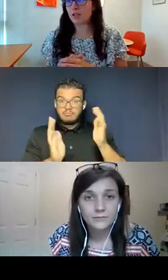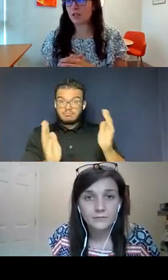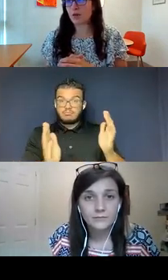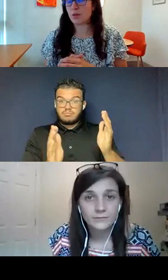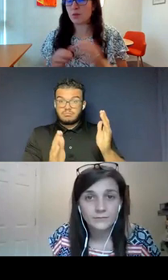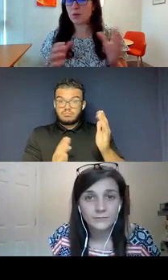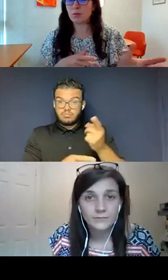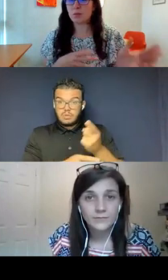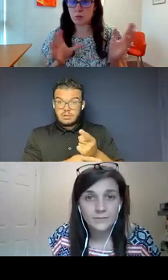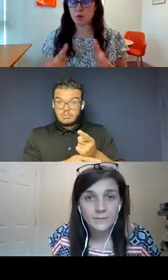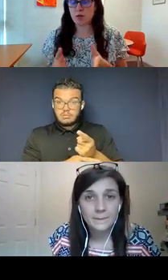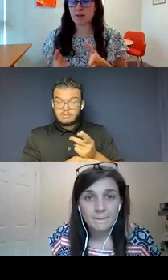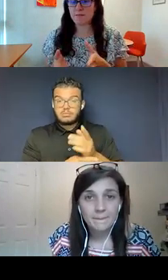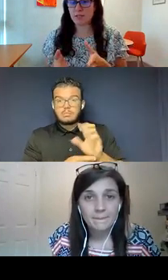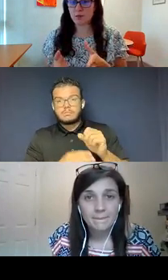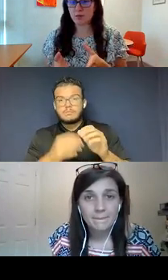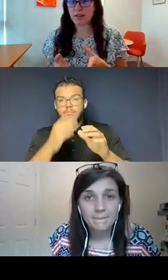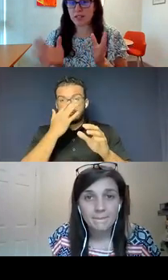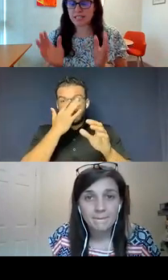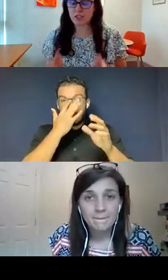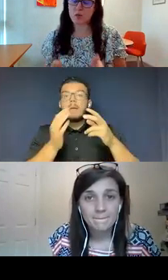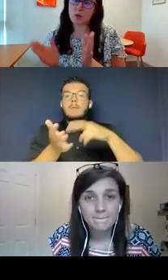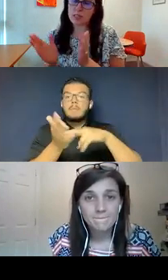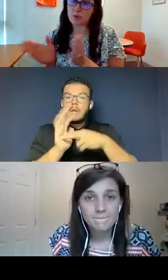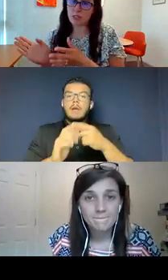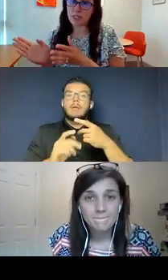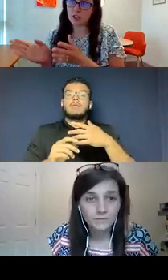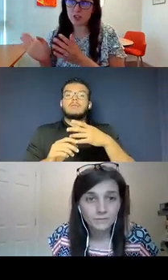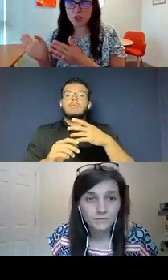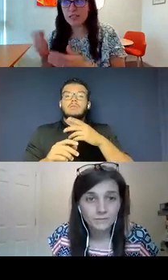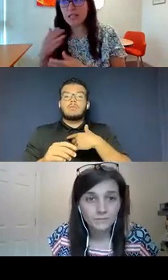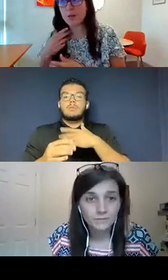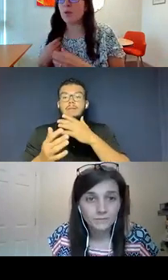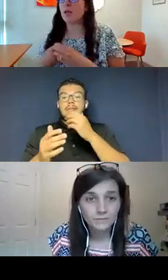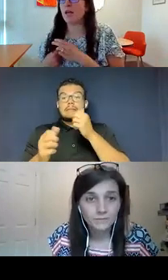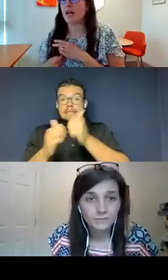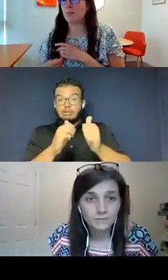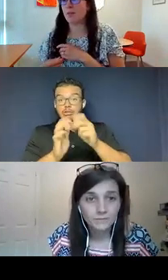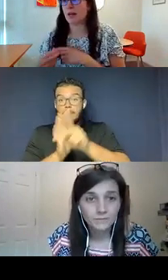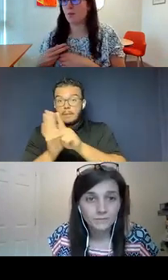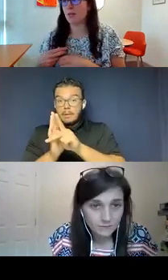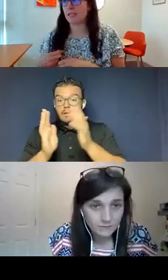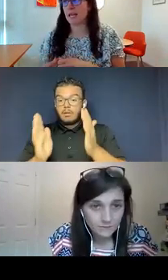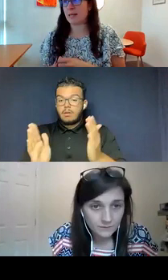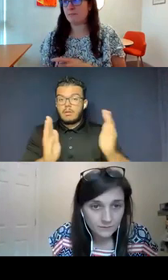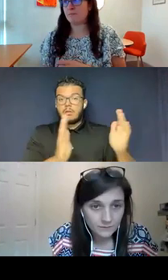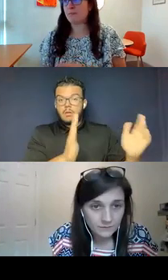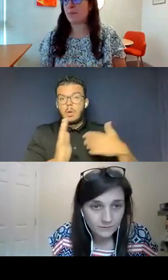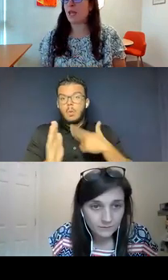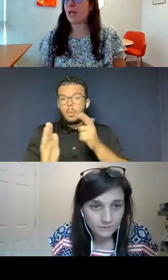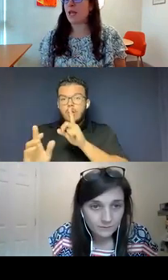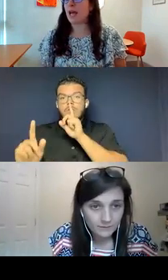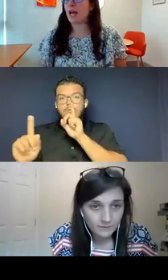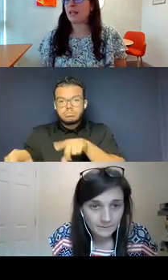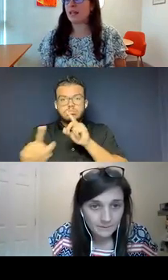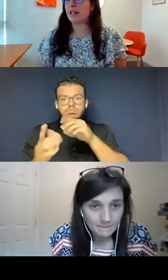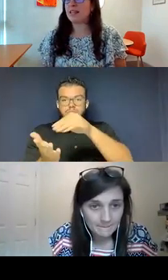And so you will report a victim/survivor in each reporting period you're serving them, but only that one time.